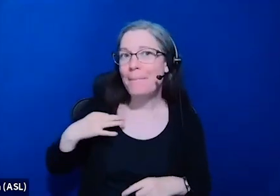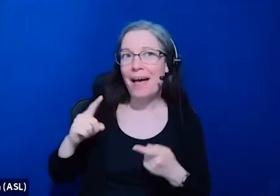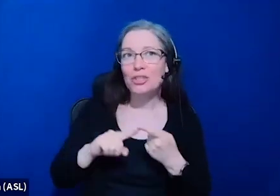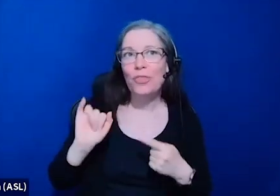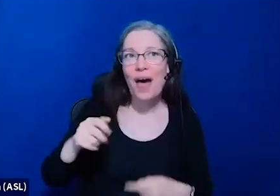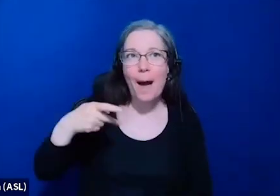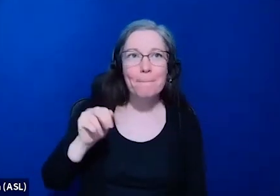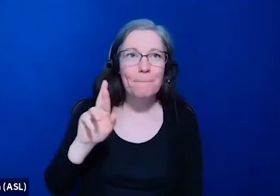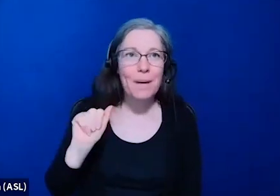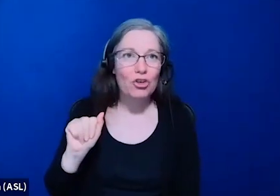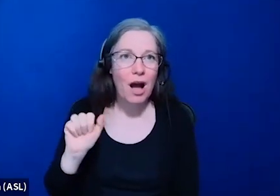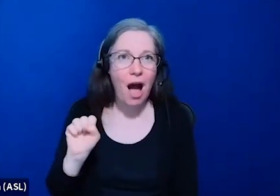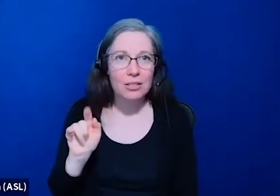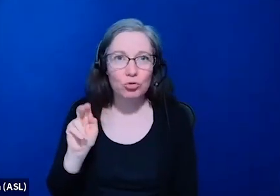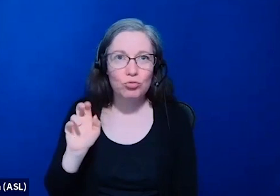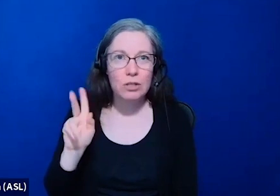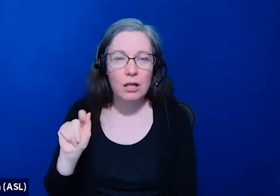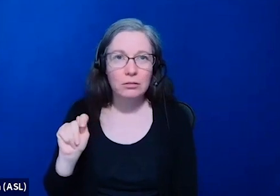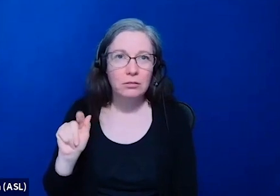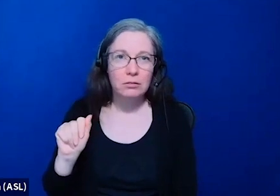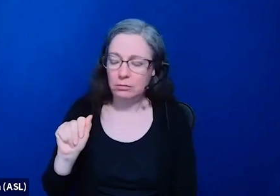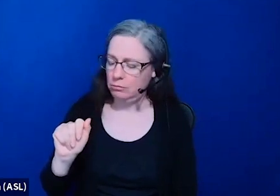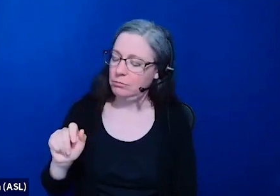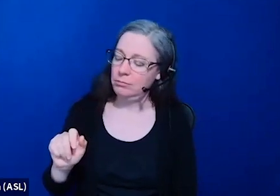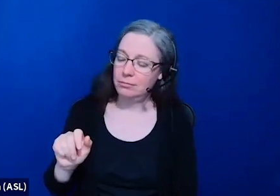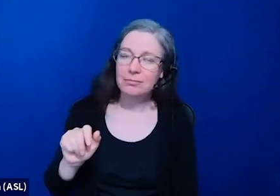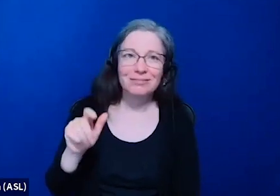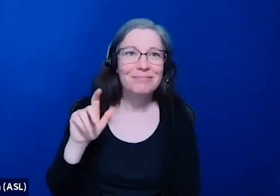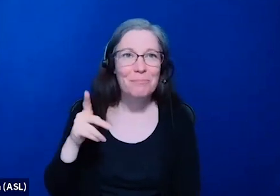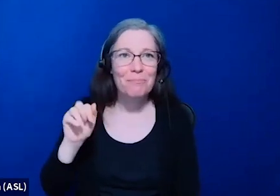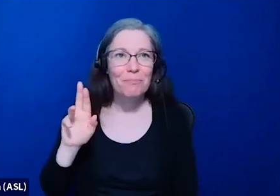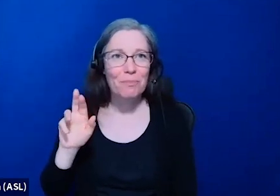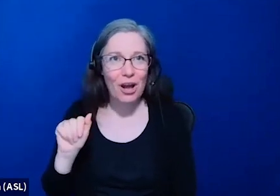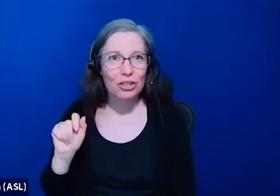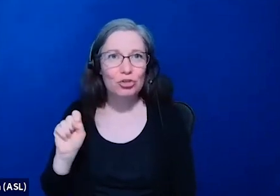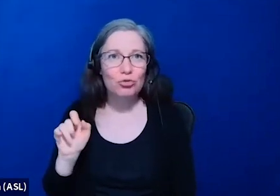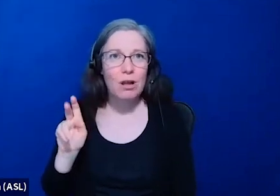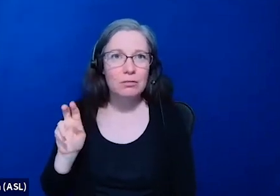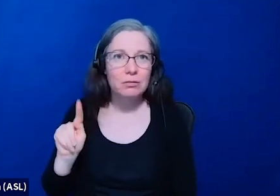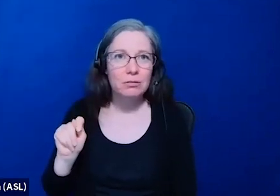This is the advertisement that ESA put out in early 2021.